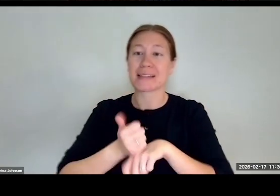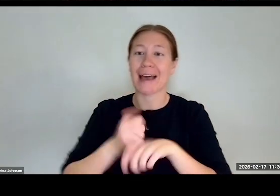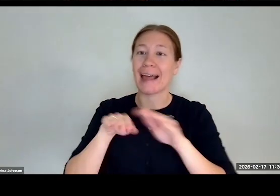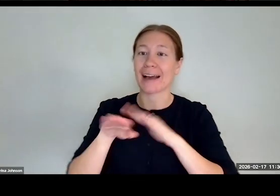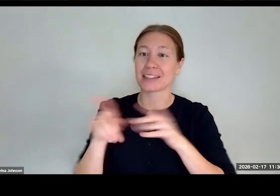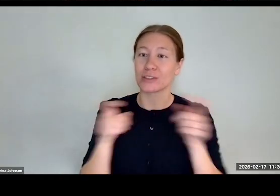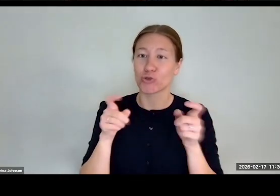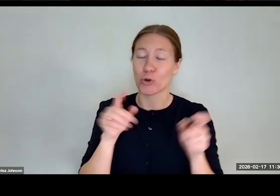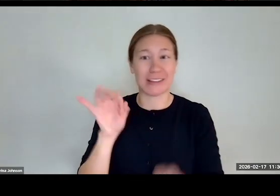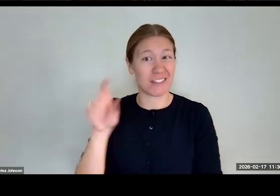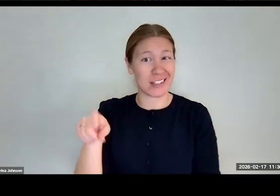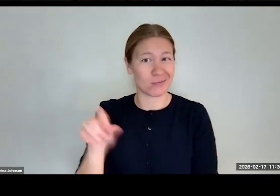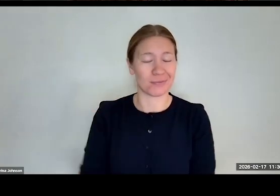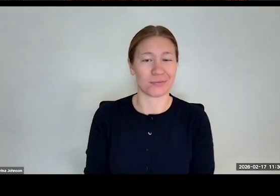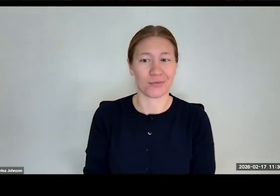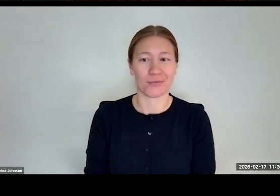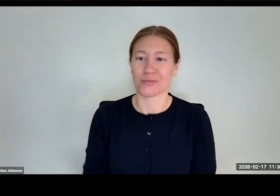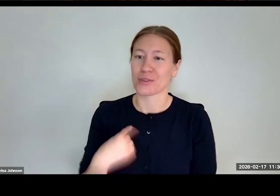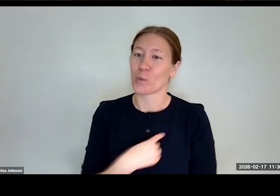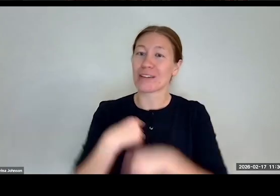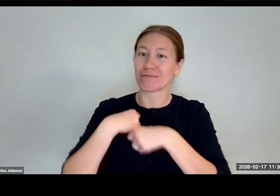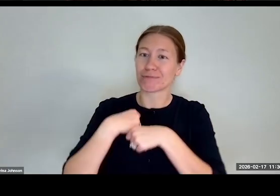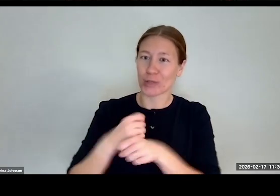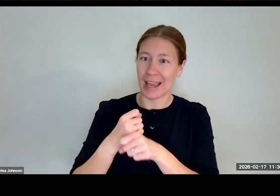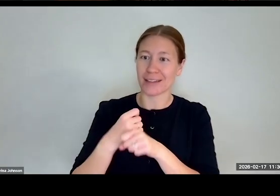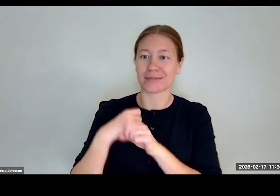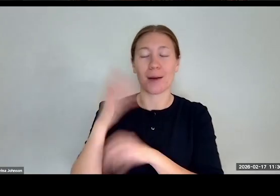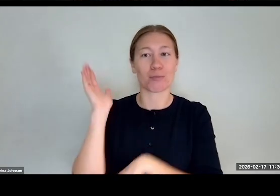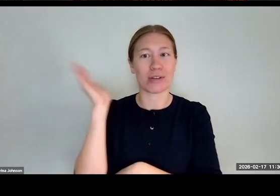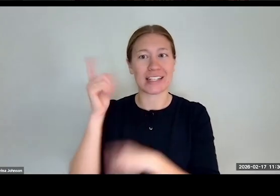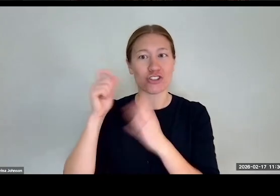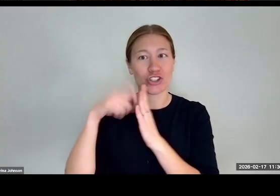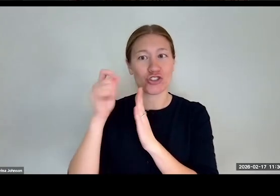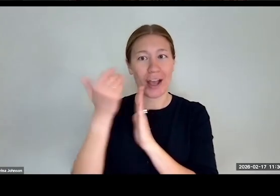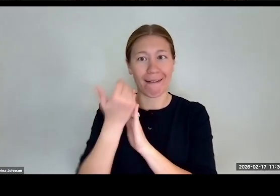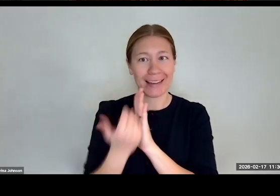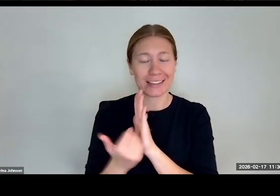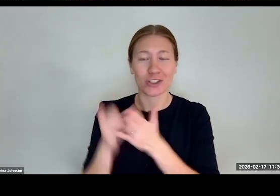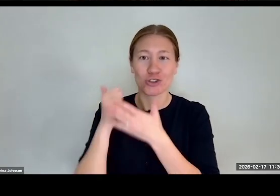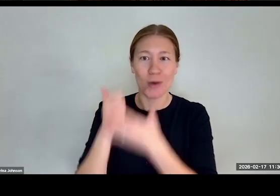So we've put together a presentation checklist that you can use with instructions to help move through the steps for checking your deck